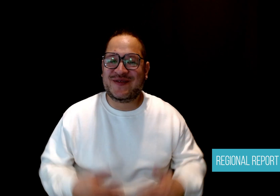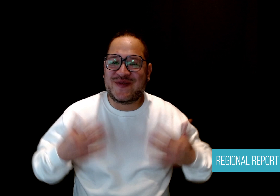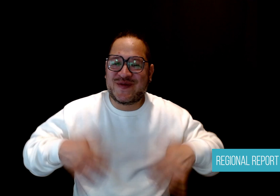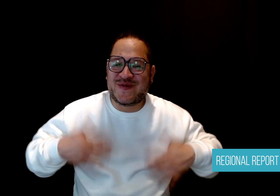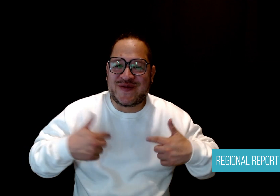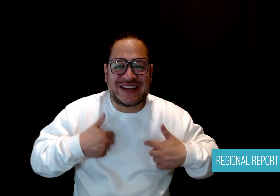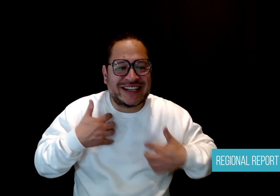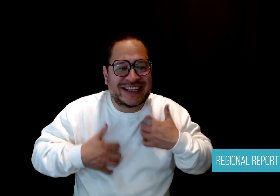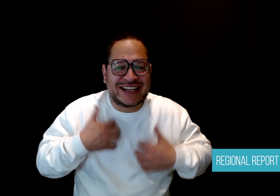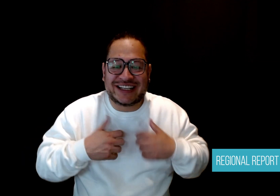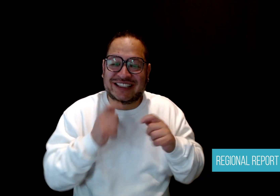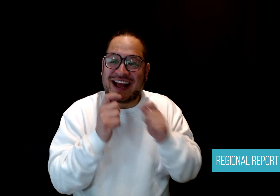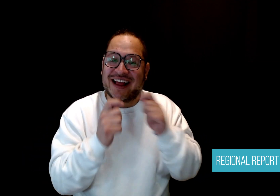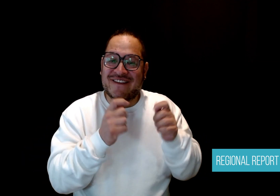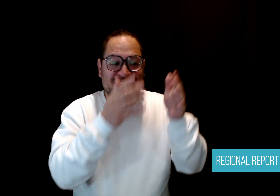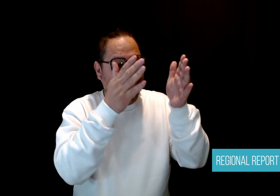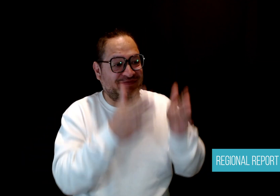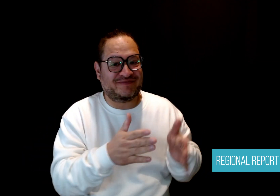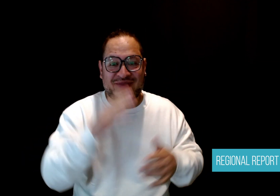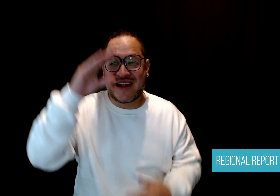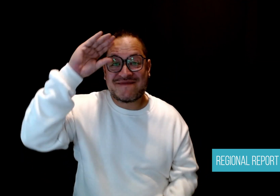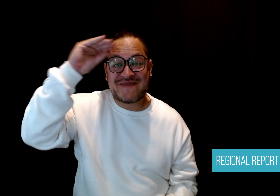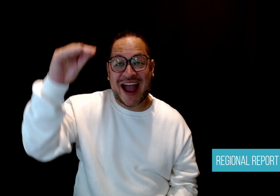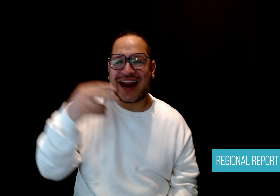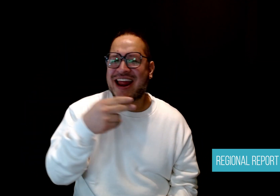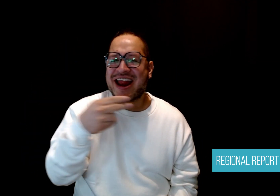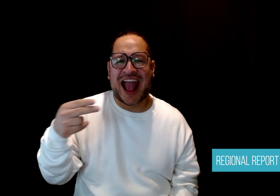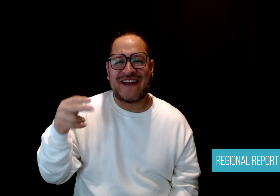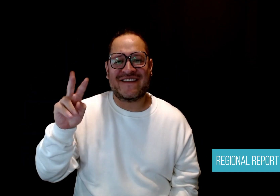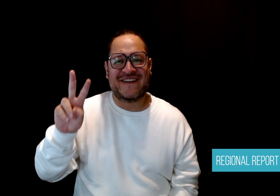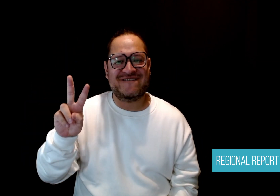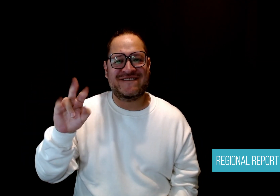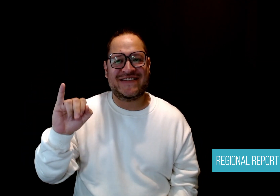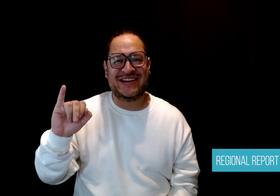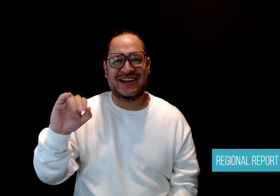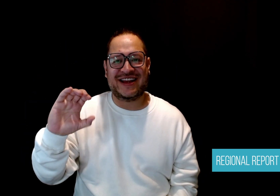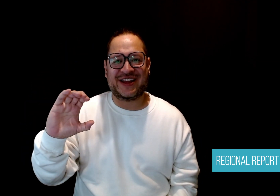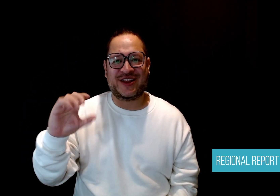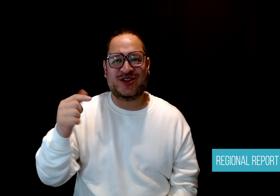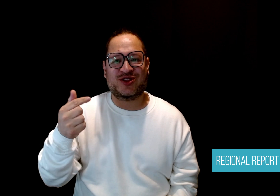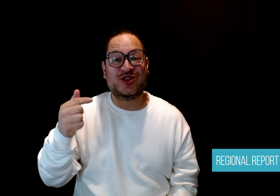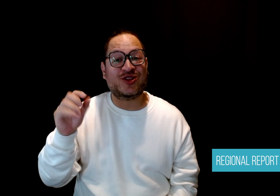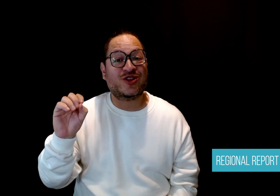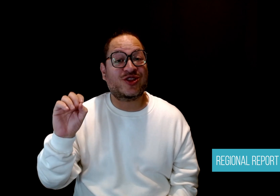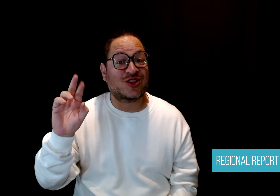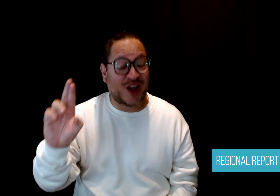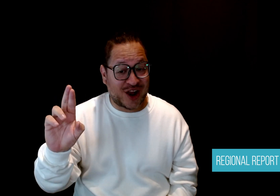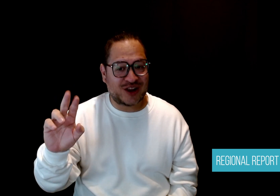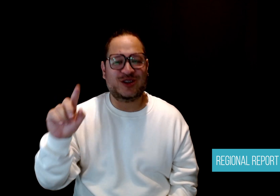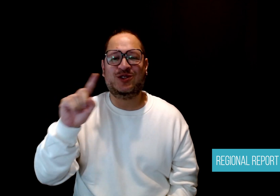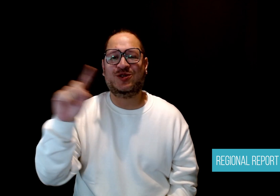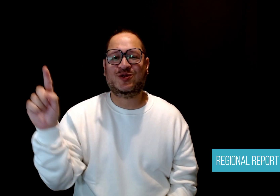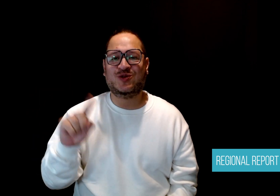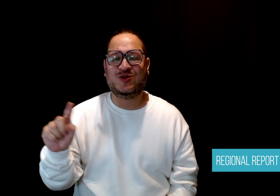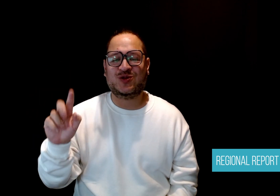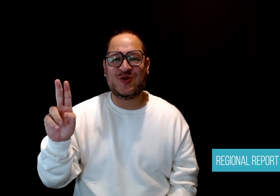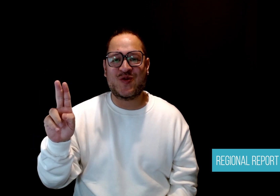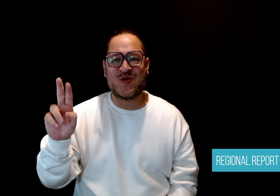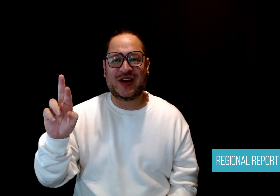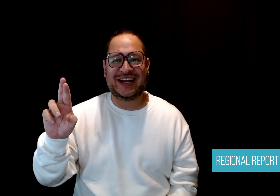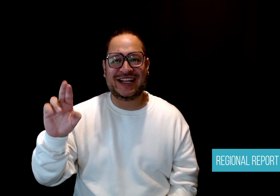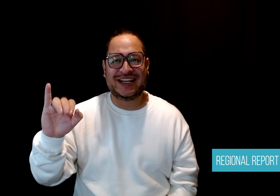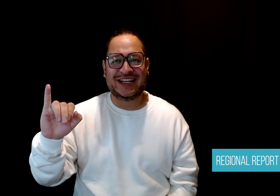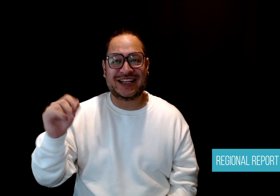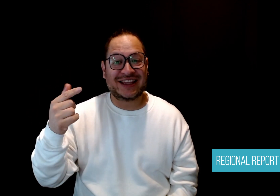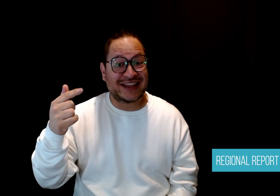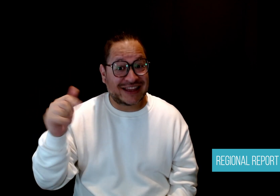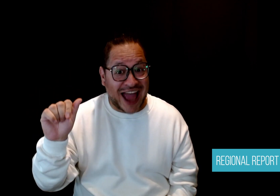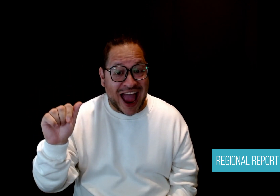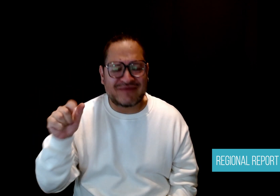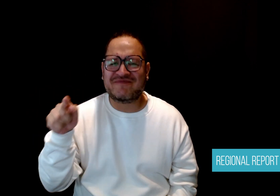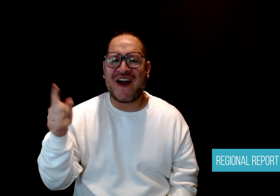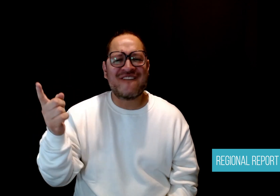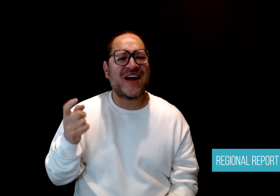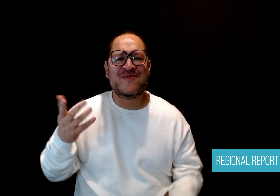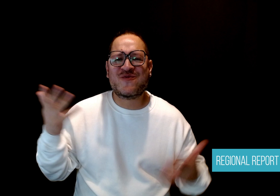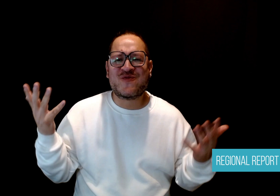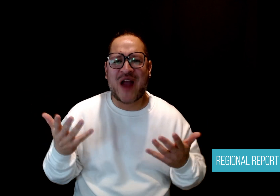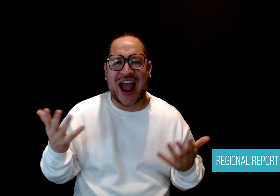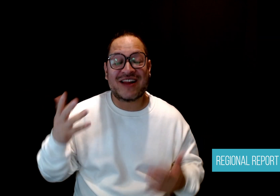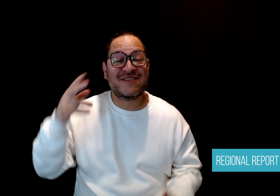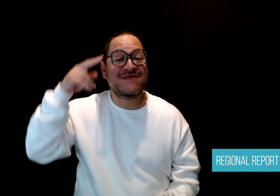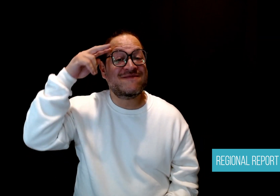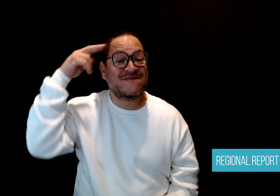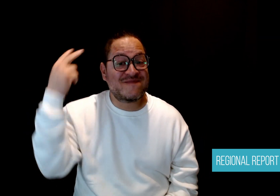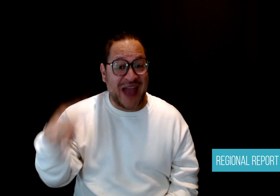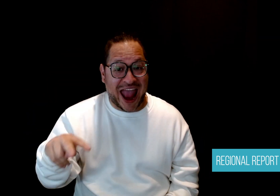I have had an interesting interview with a man named Victor Zurita,